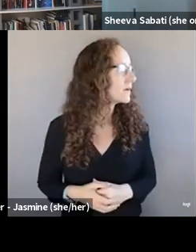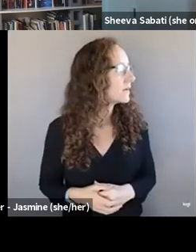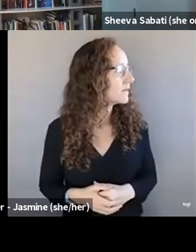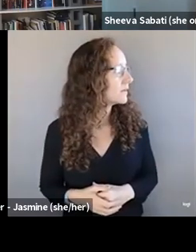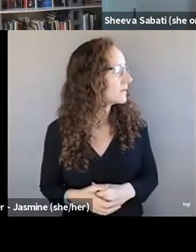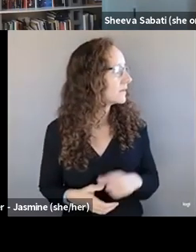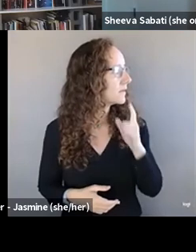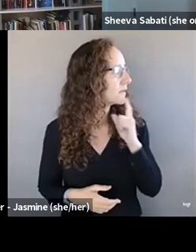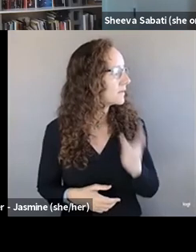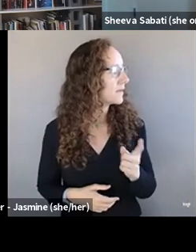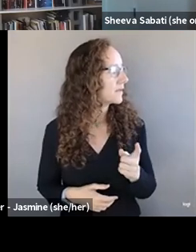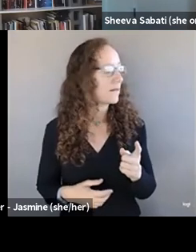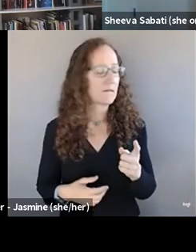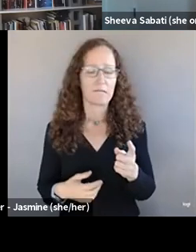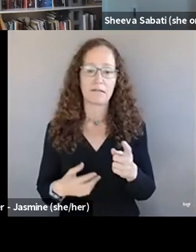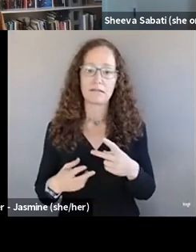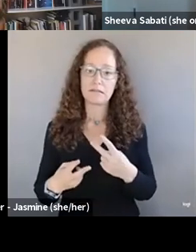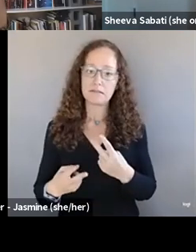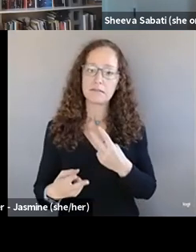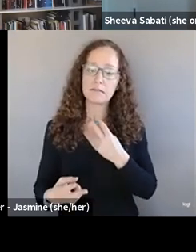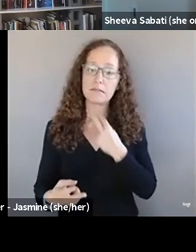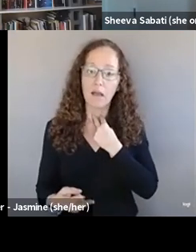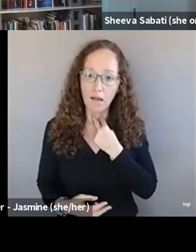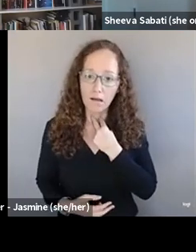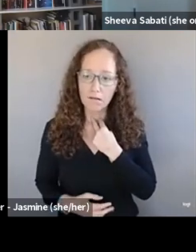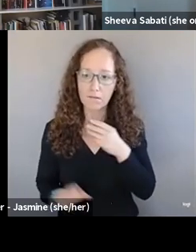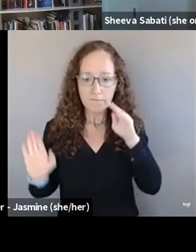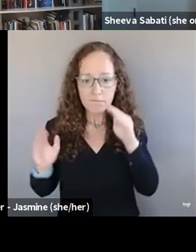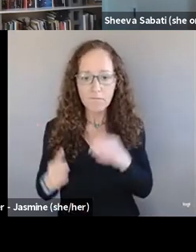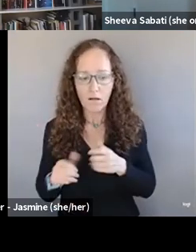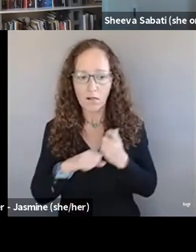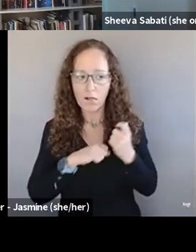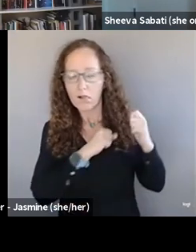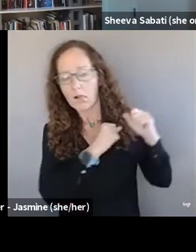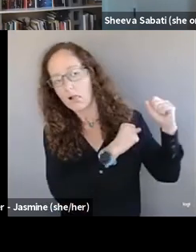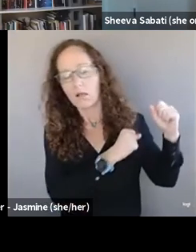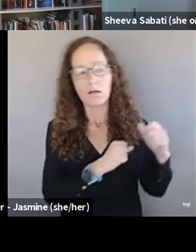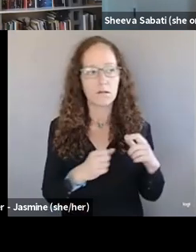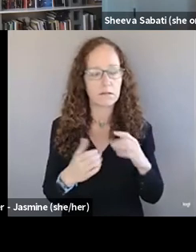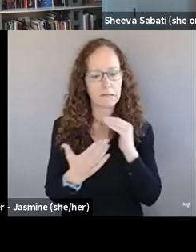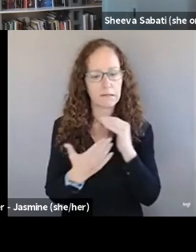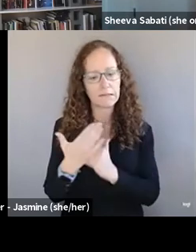by the task list and also just like how much work and kind of building on what Medina just said. And one of the things that